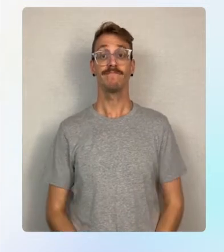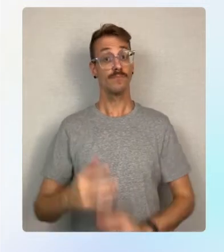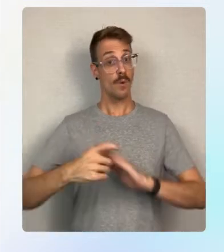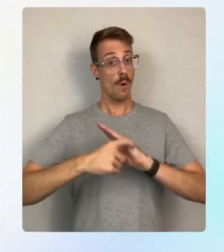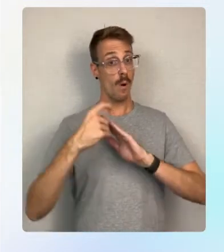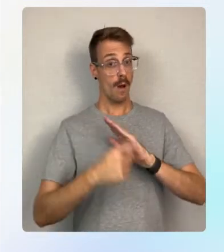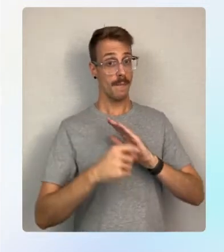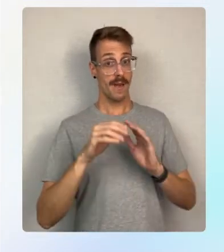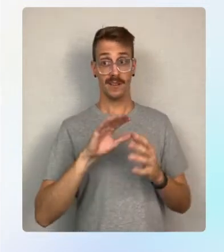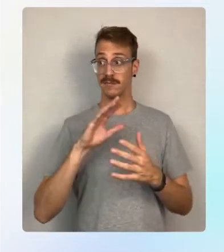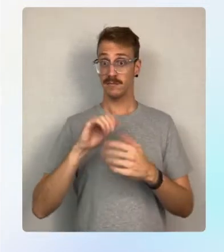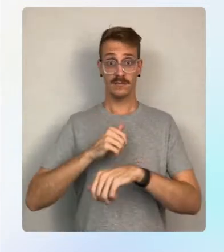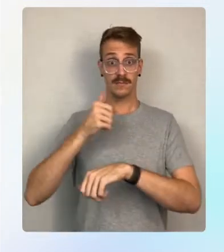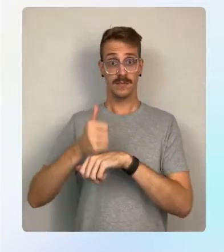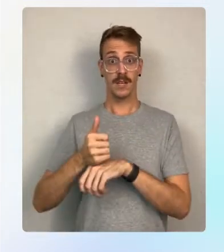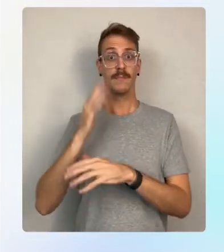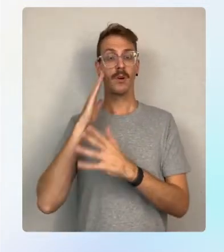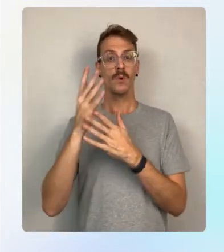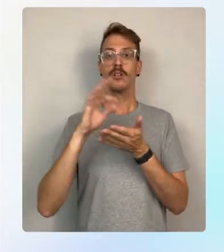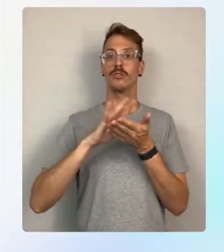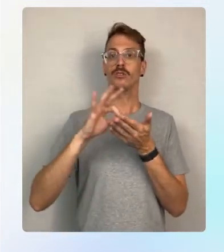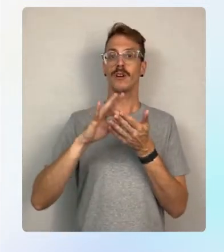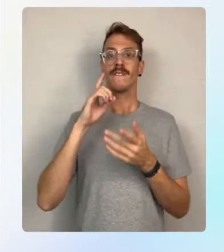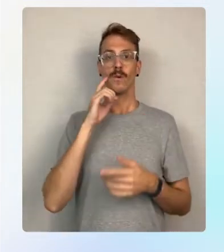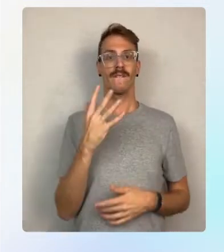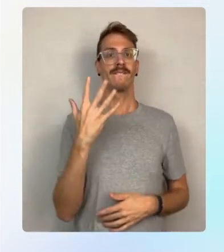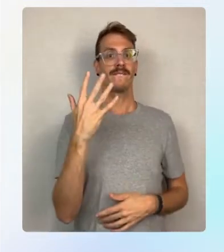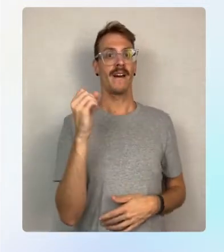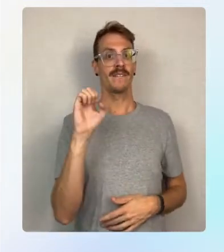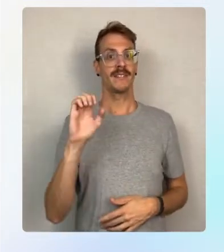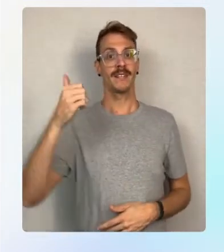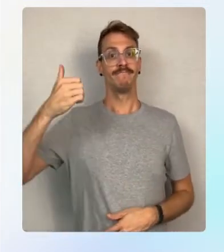The default configuration will perform a trace for five seconds.